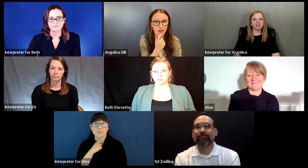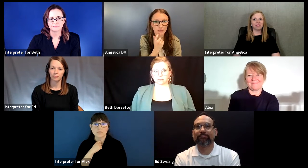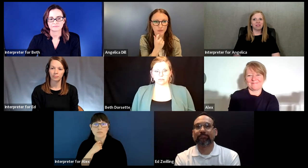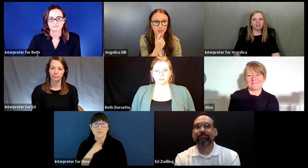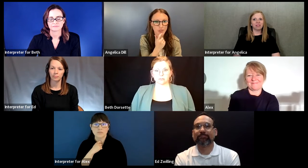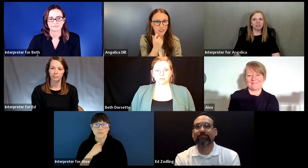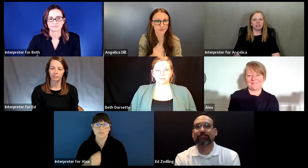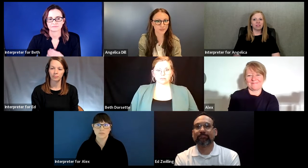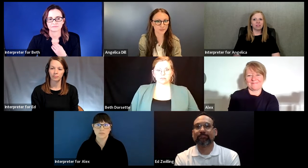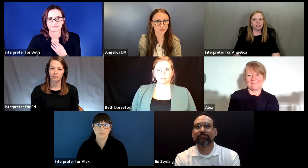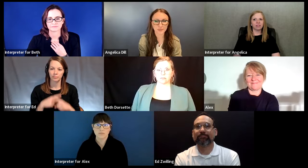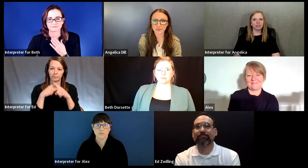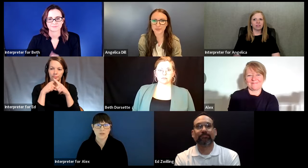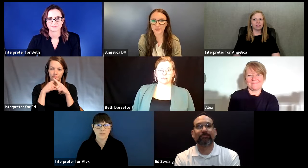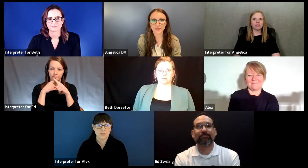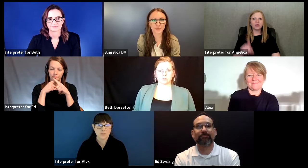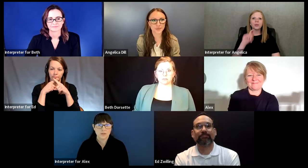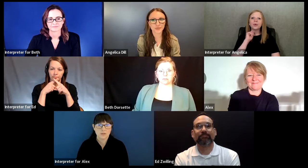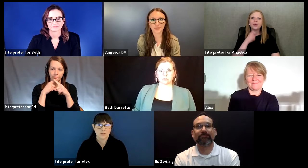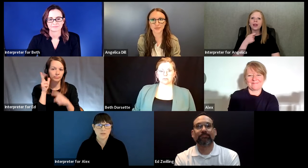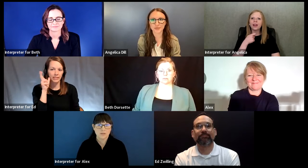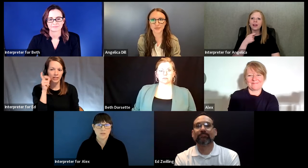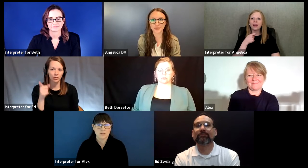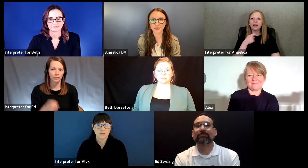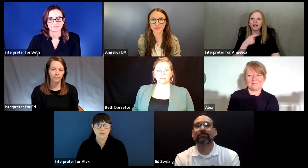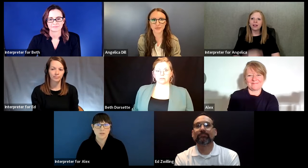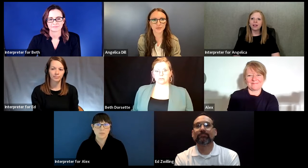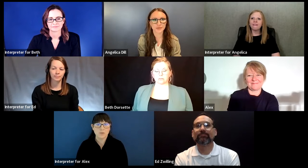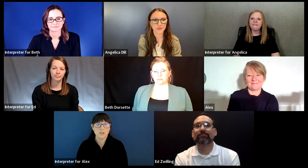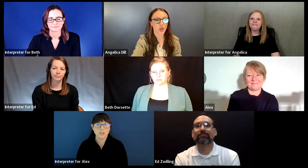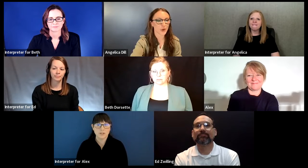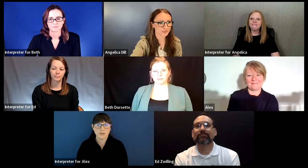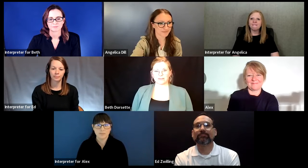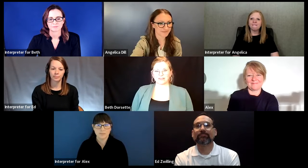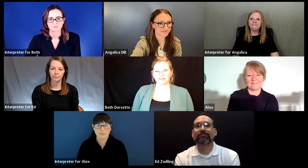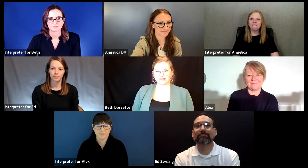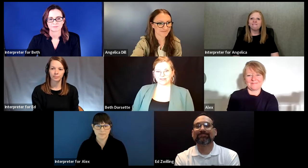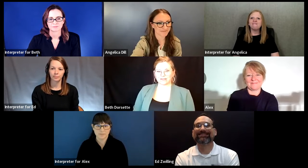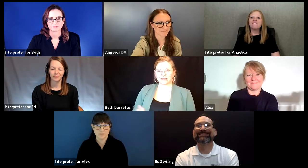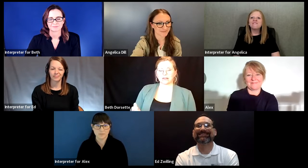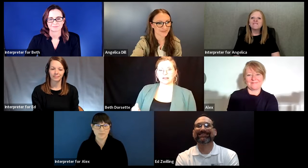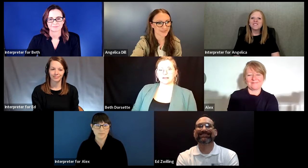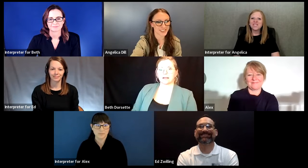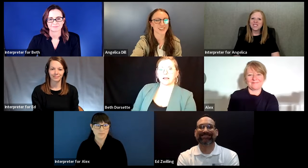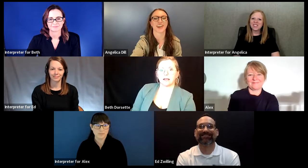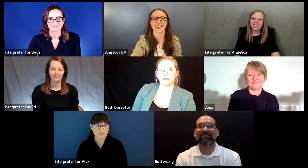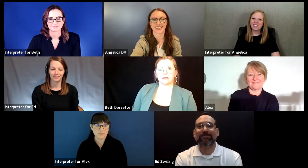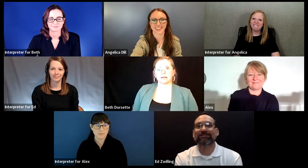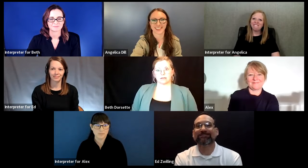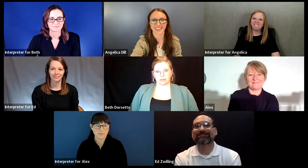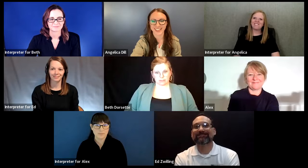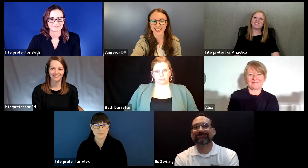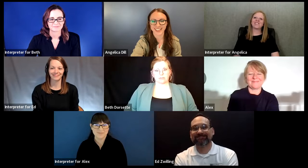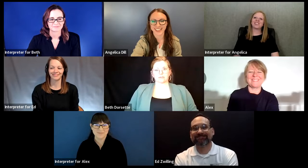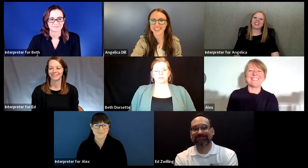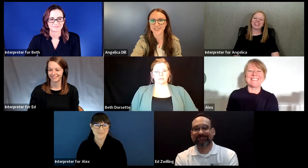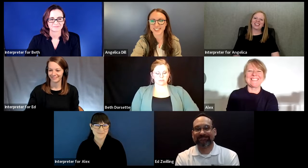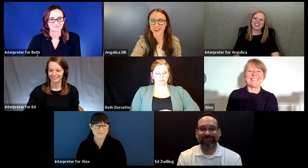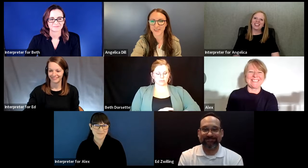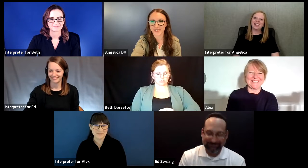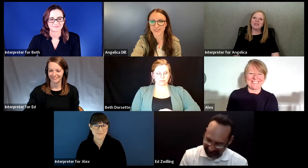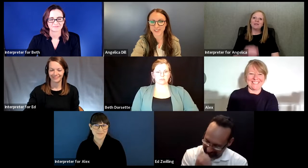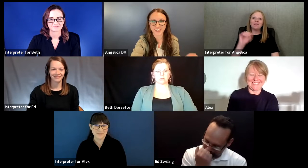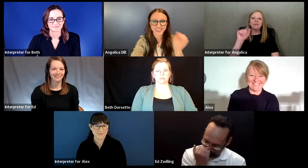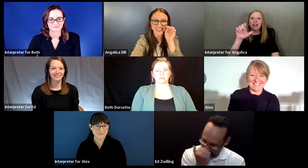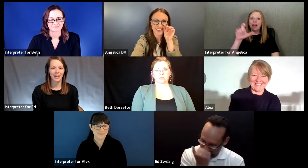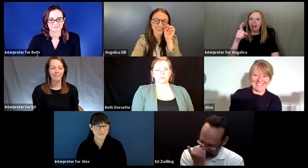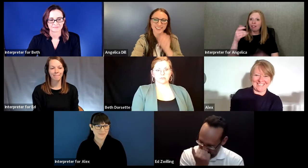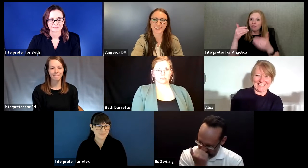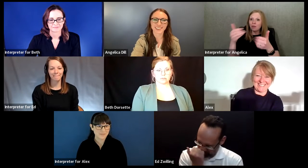Alex, do you want to start with the first question?